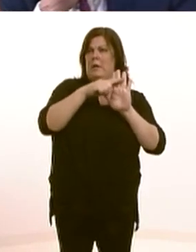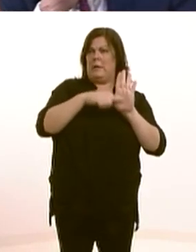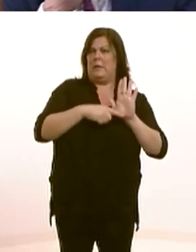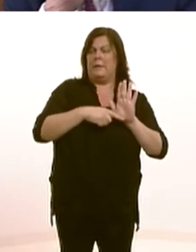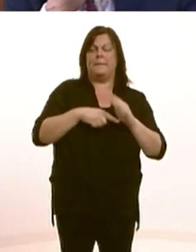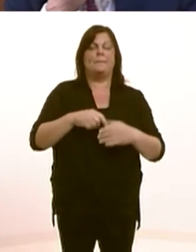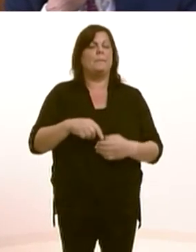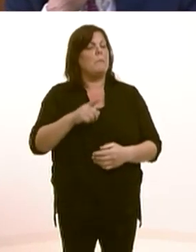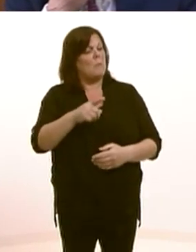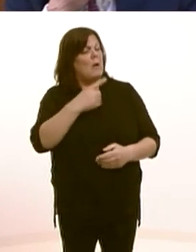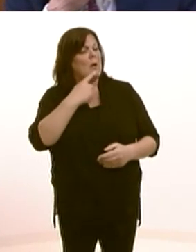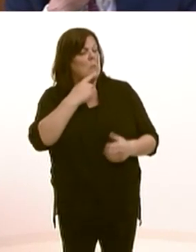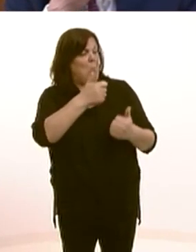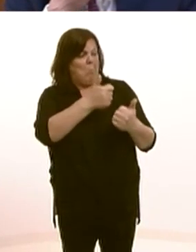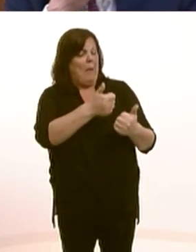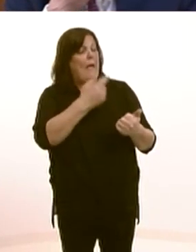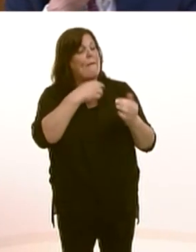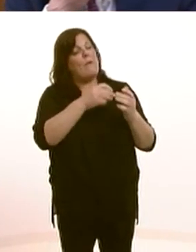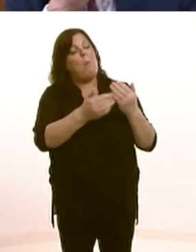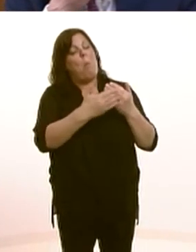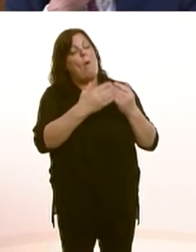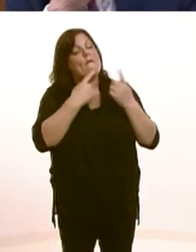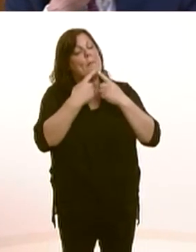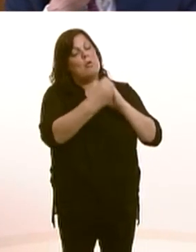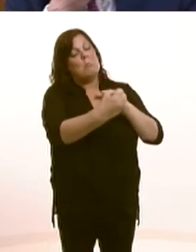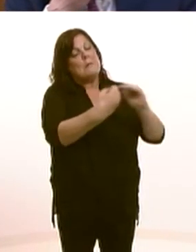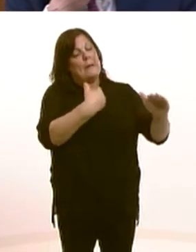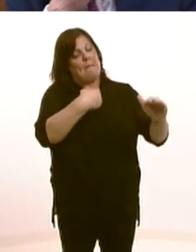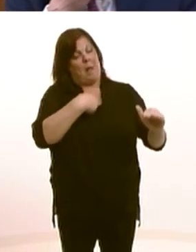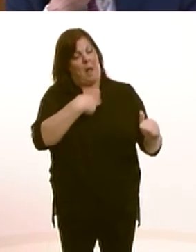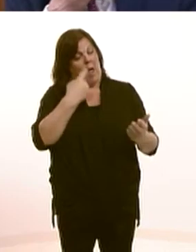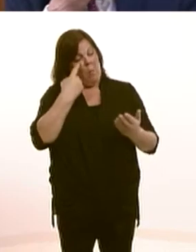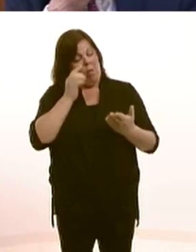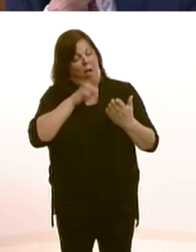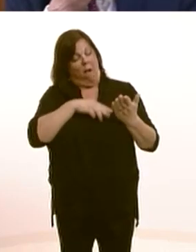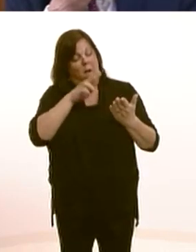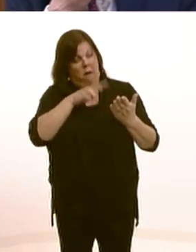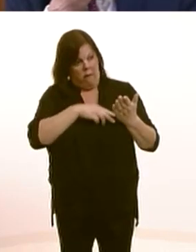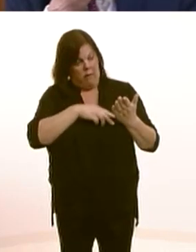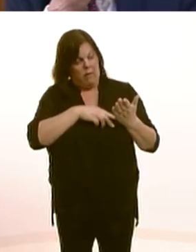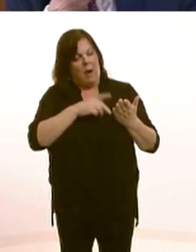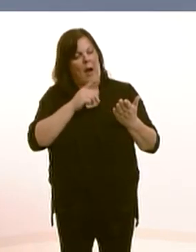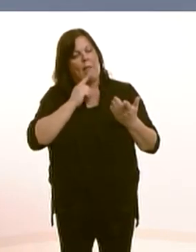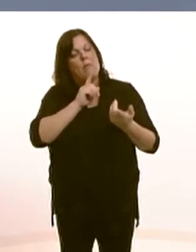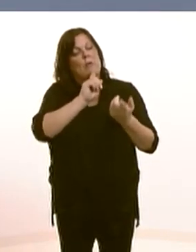If he would write to me with further detail then Iíll give it, of course, the attention to detail that the question deserves.